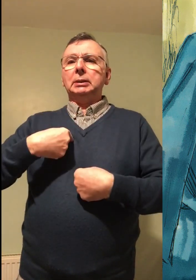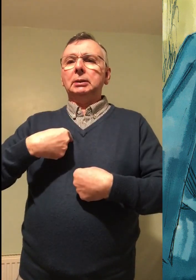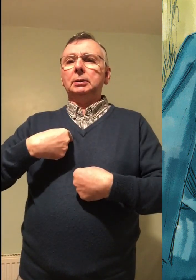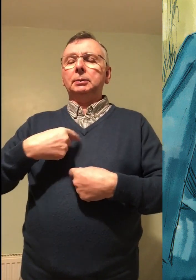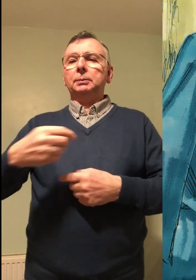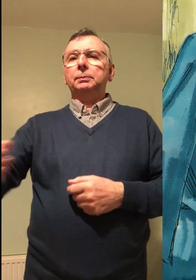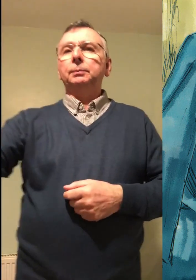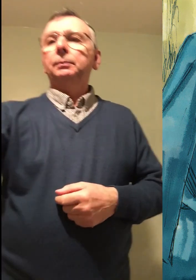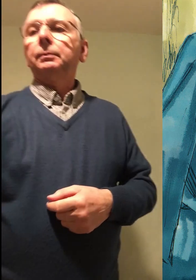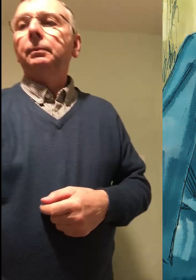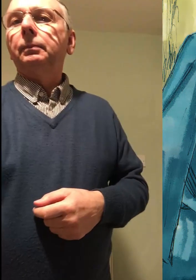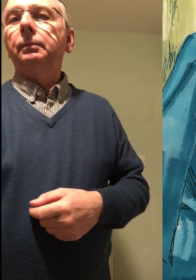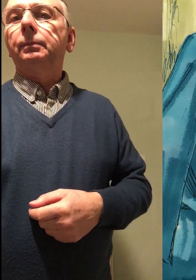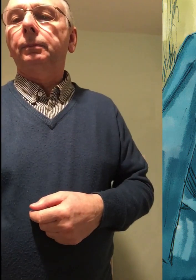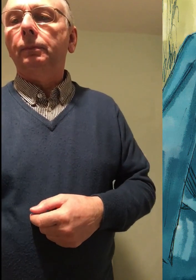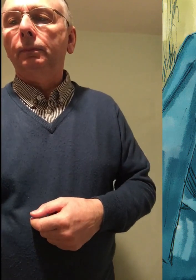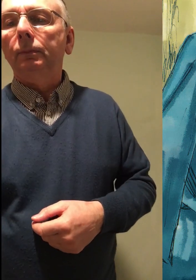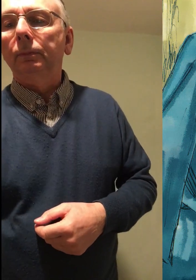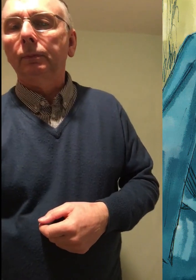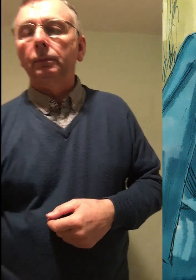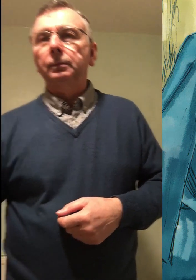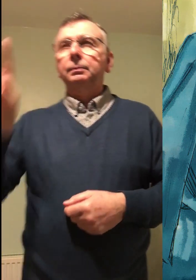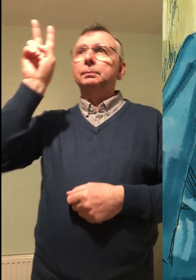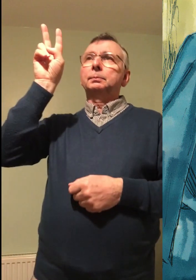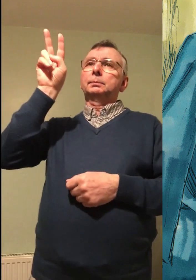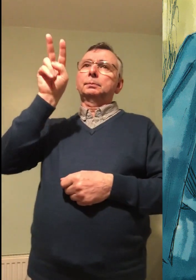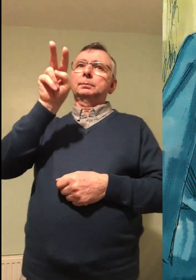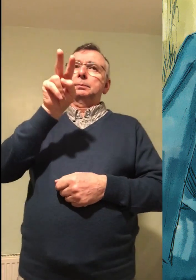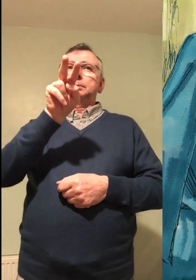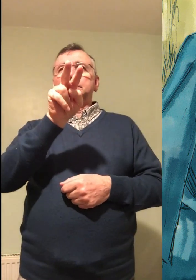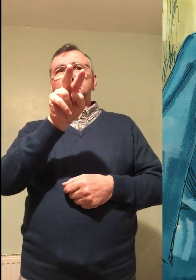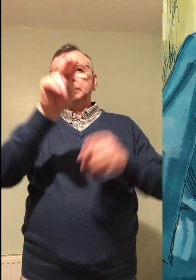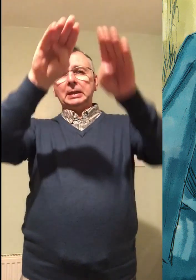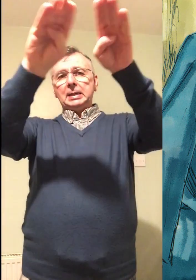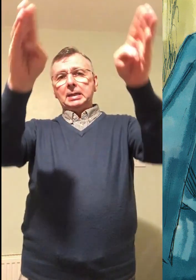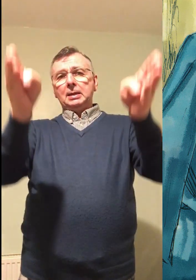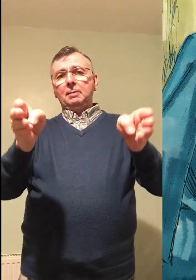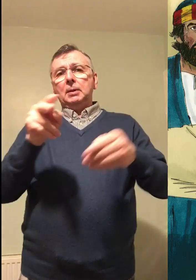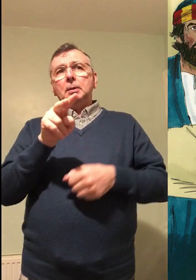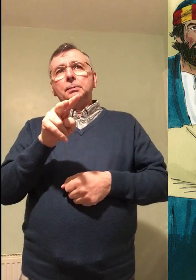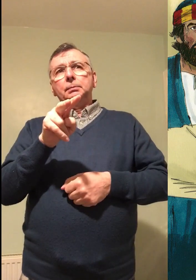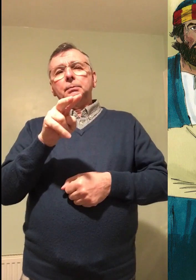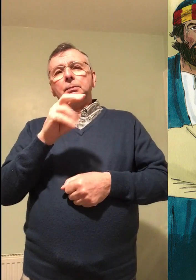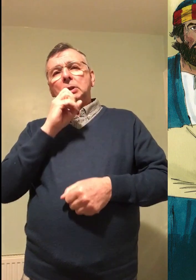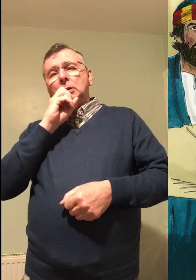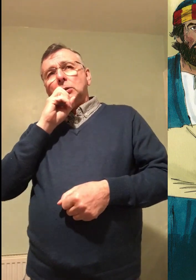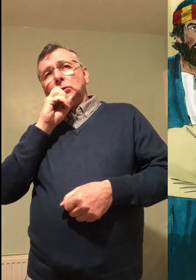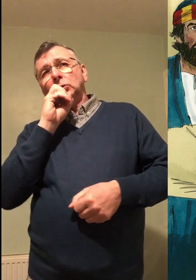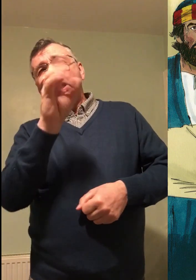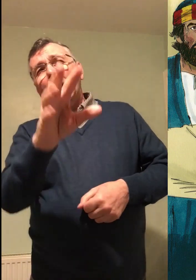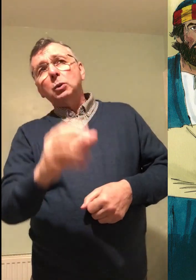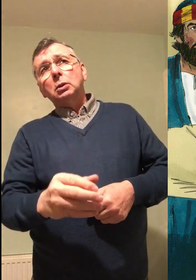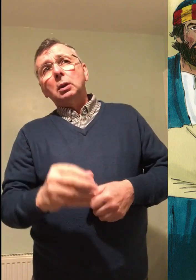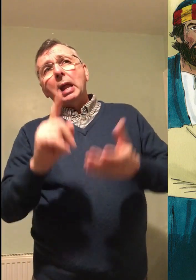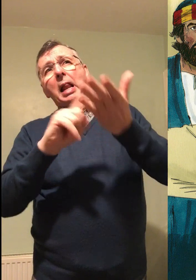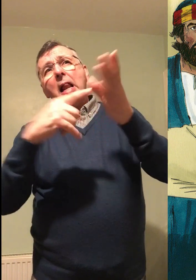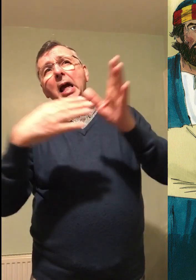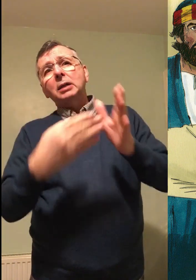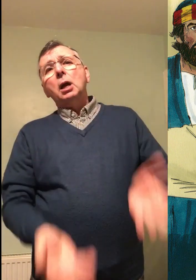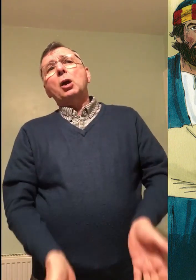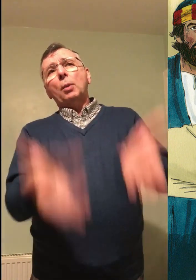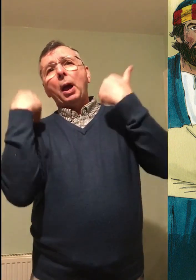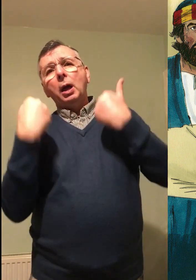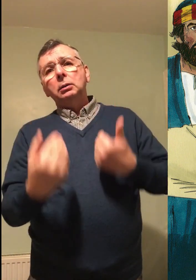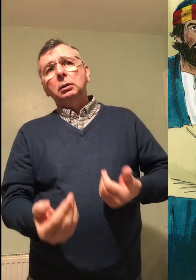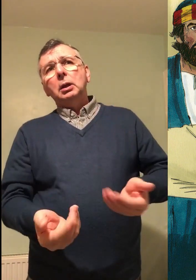that you sent me.” When he had said this, Jesus called in a loud